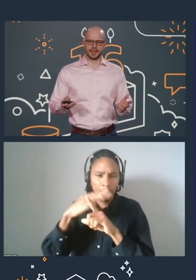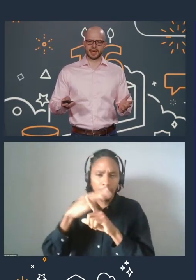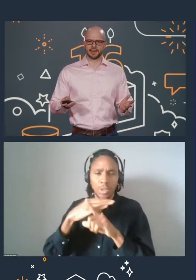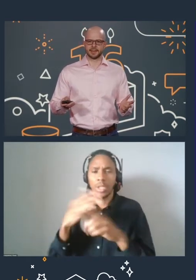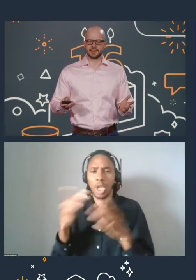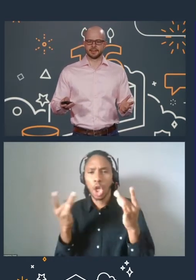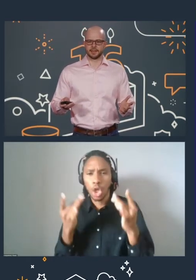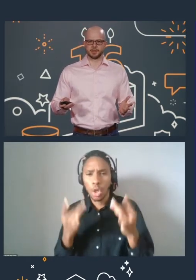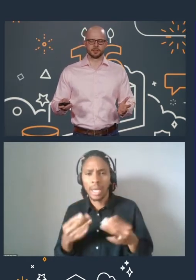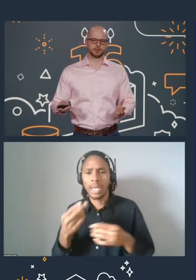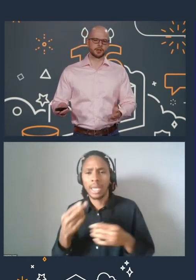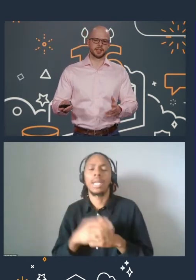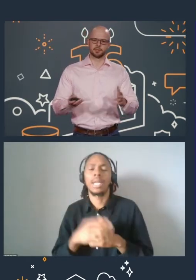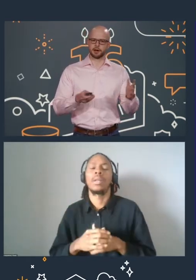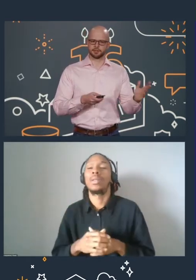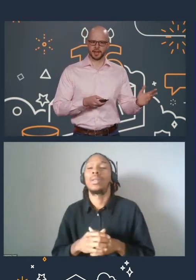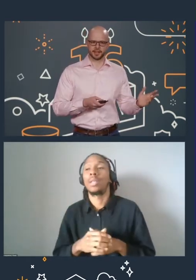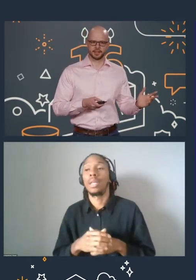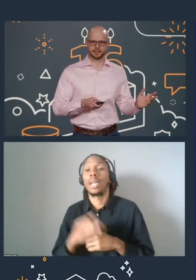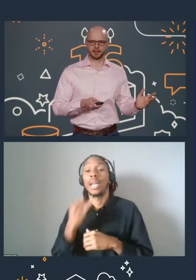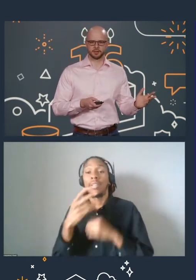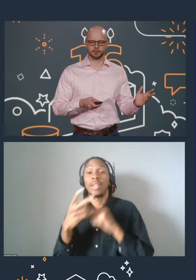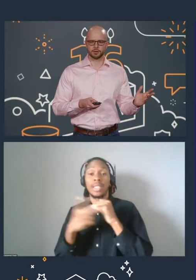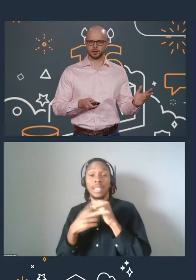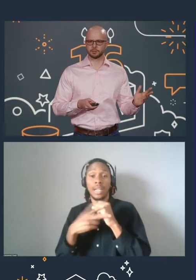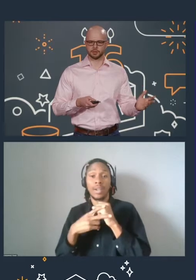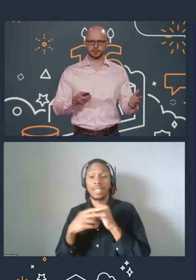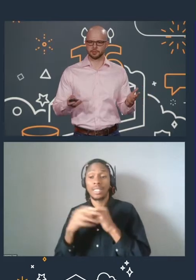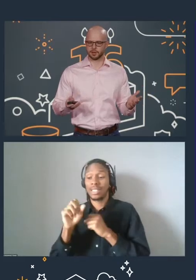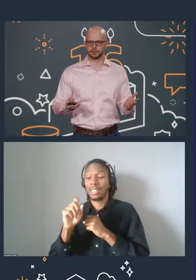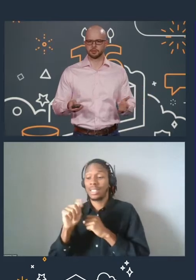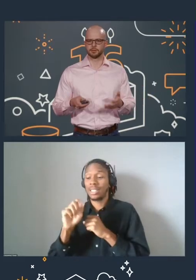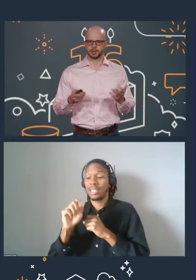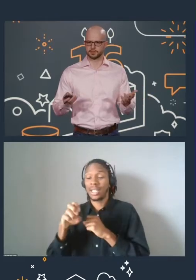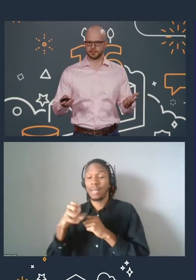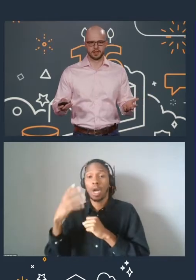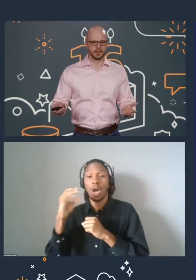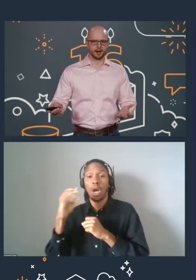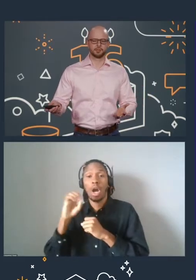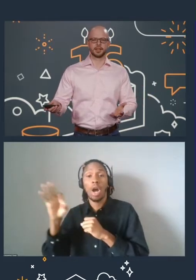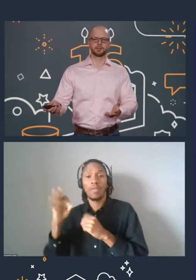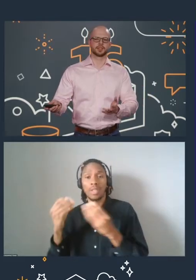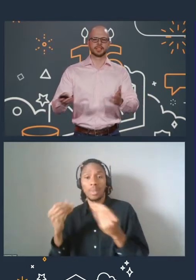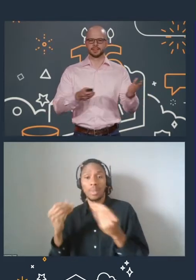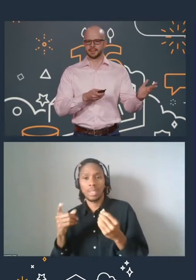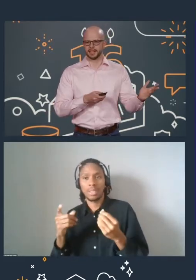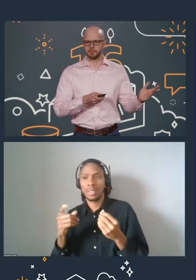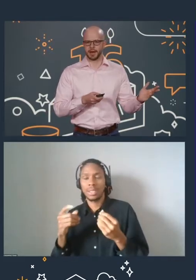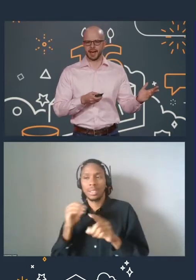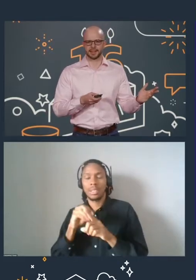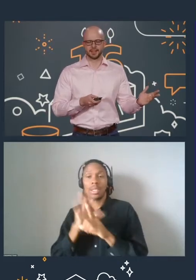And if they're storing tape offsite, they also are exposing themselves to risks of being able to get the data back,